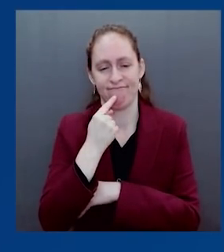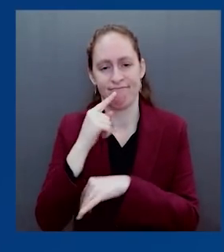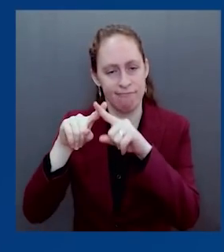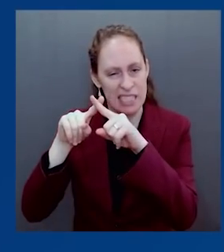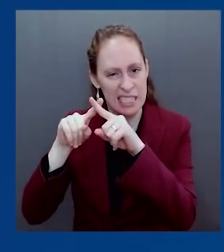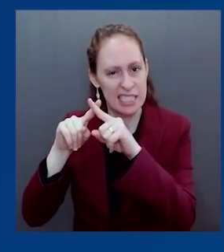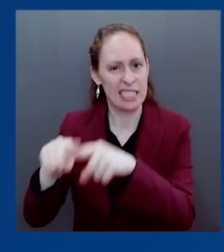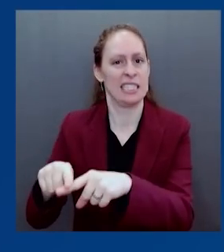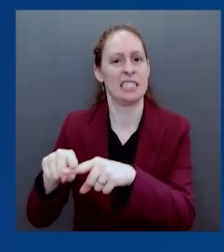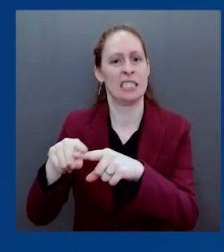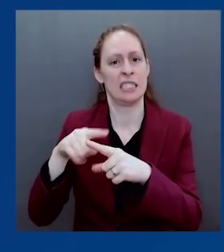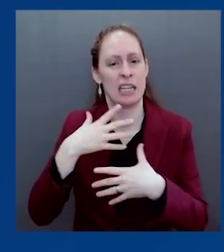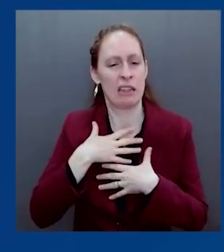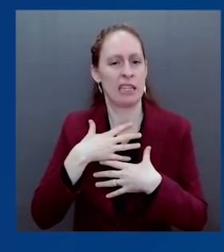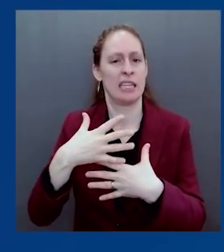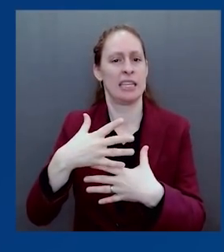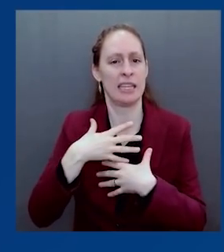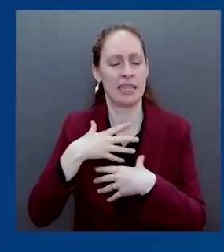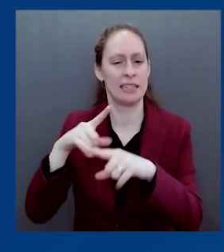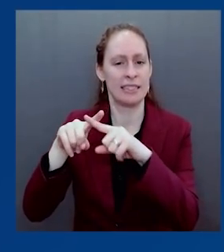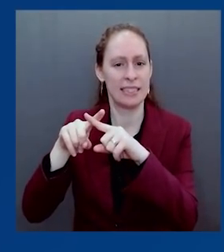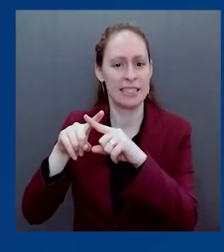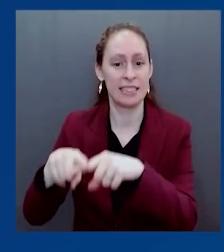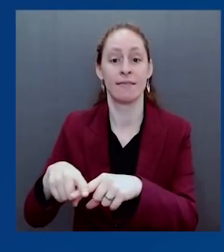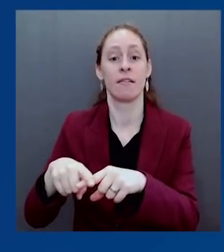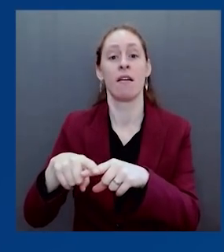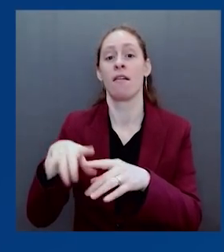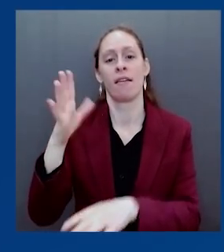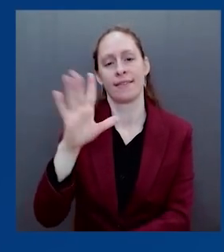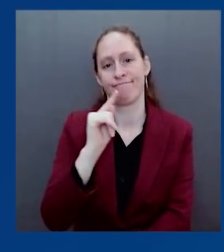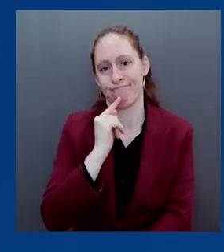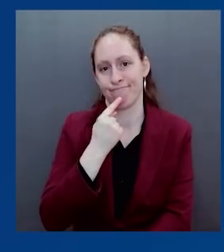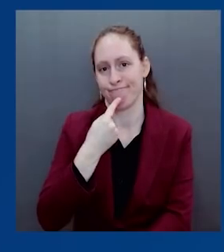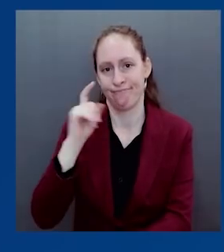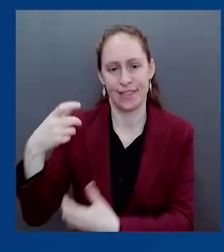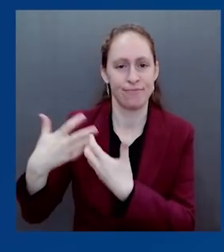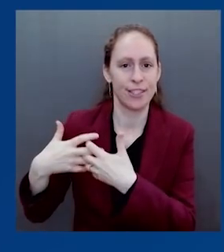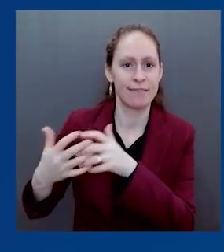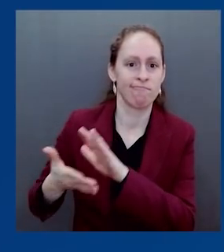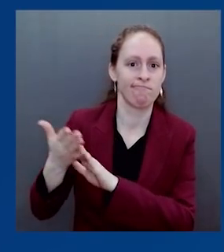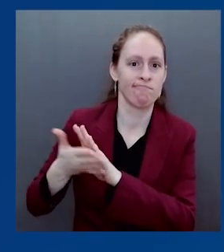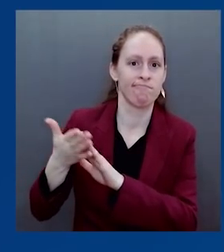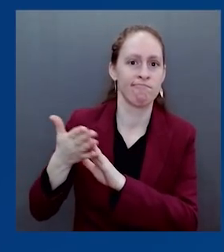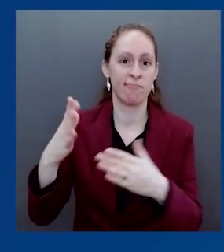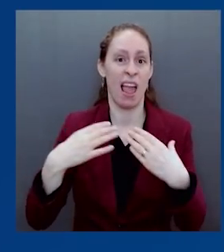One targets the virus early on, with some overlap in the later stage